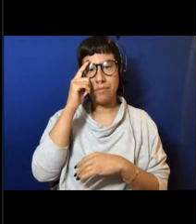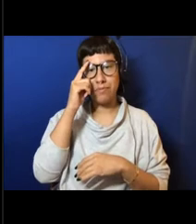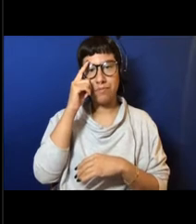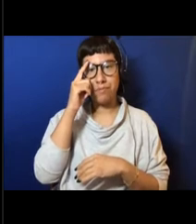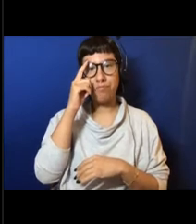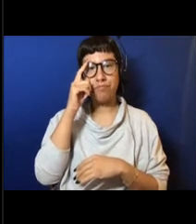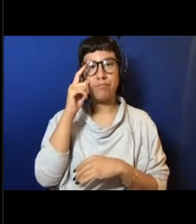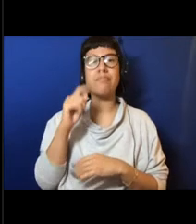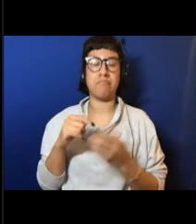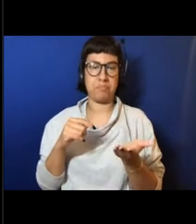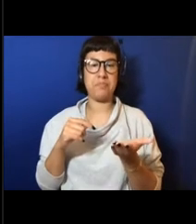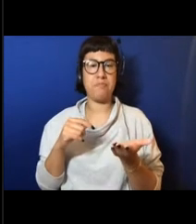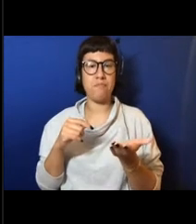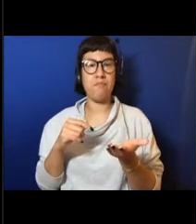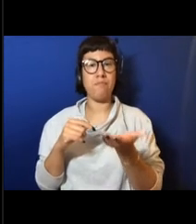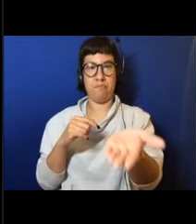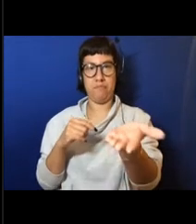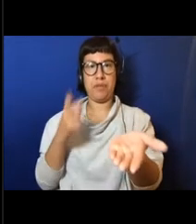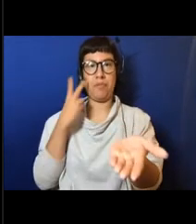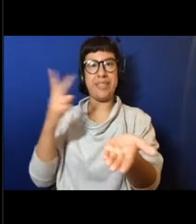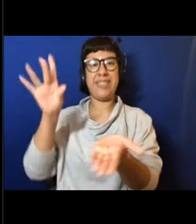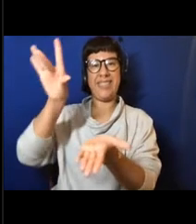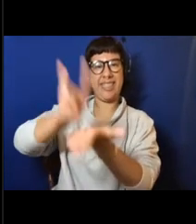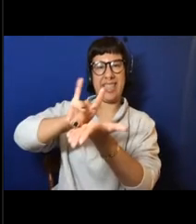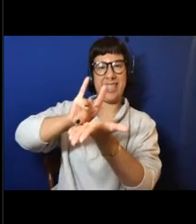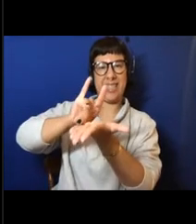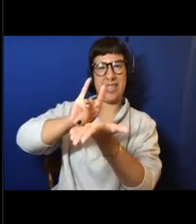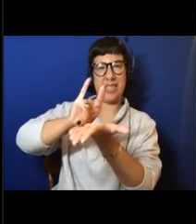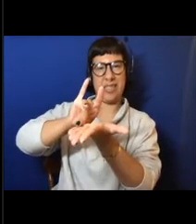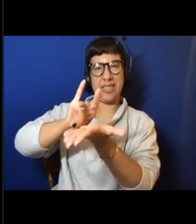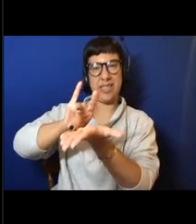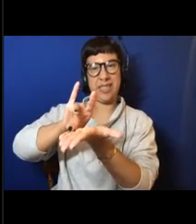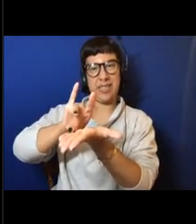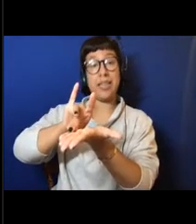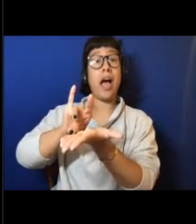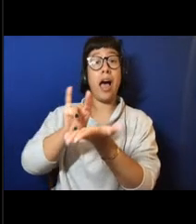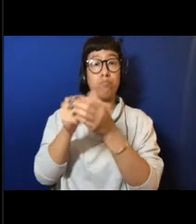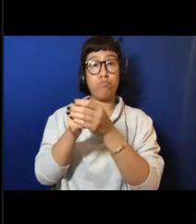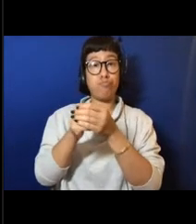There we go. At that point when they attached to themselves and they formed their own little shell, they are called spat.